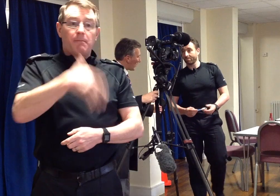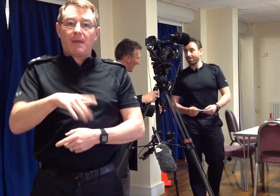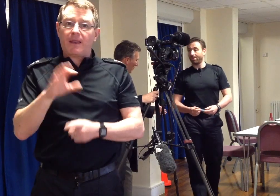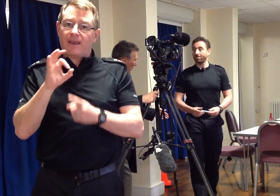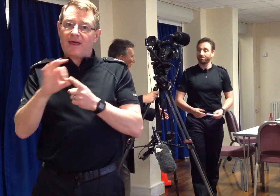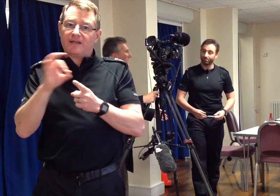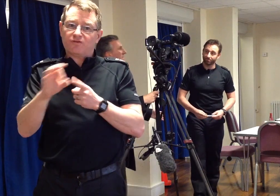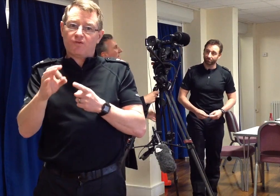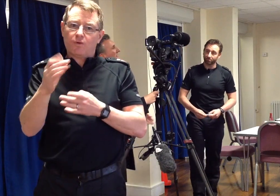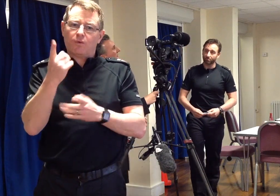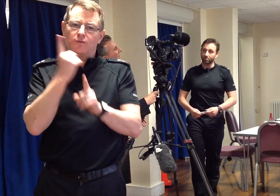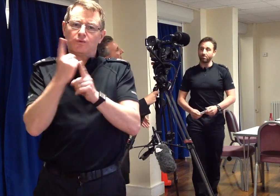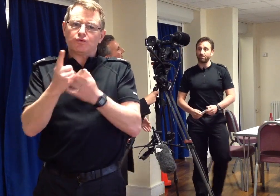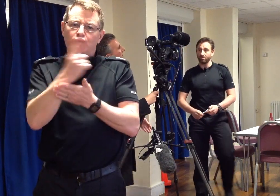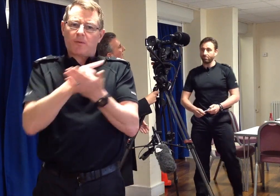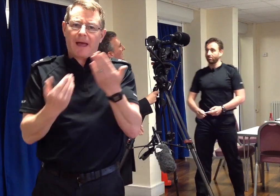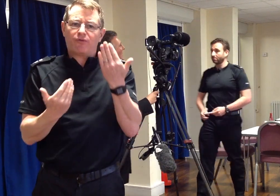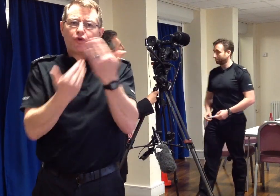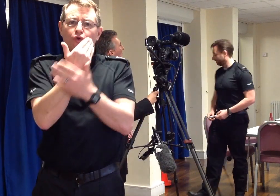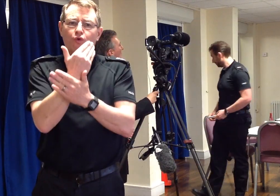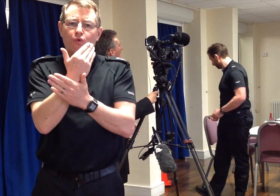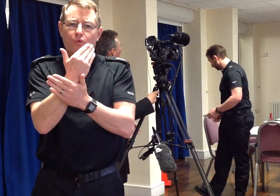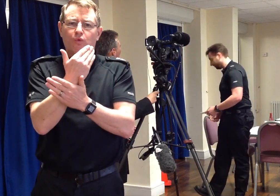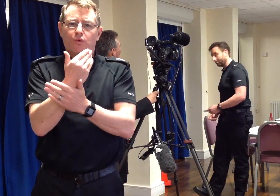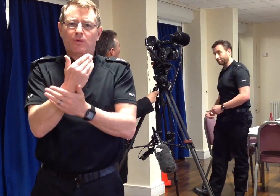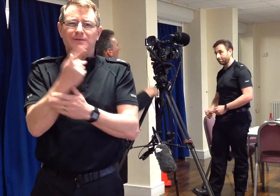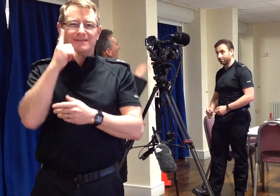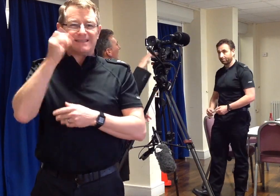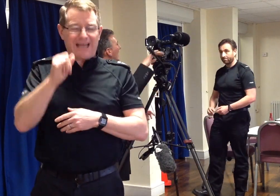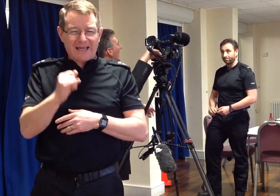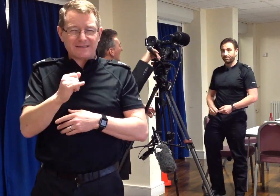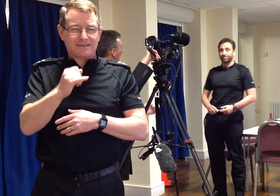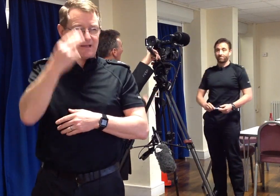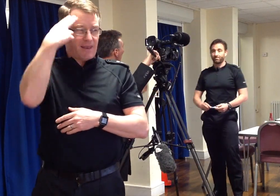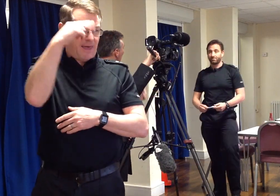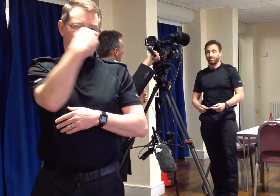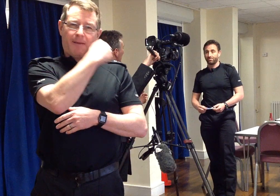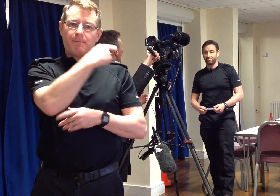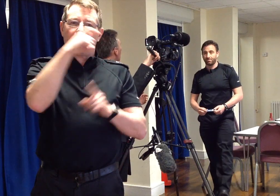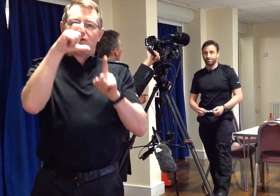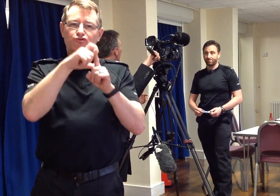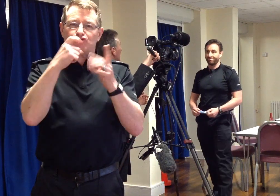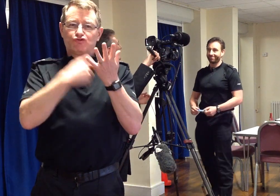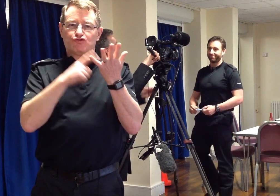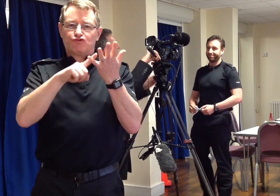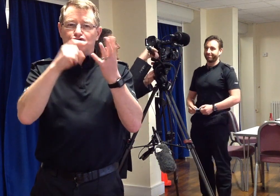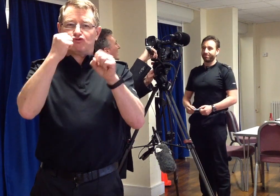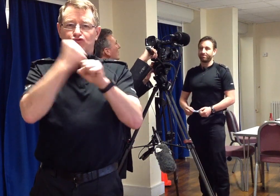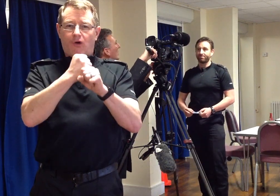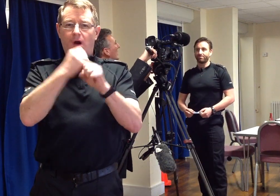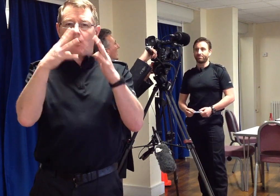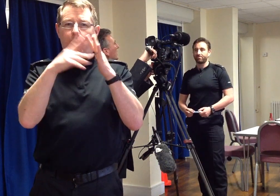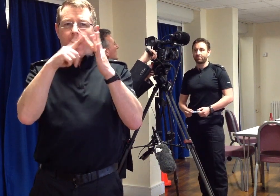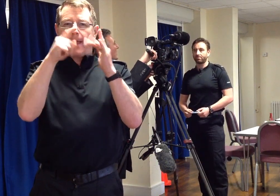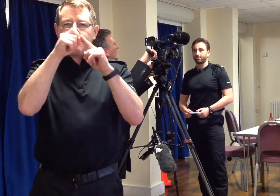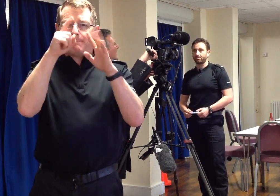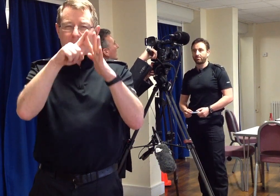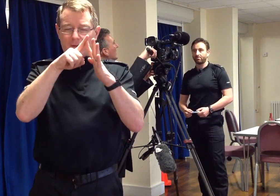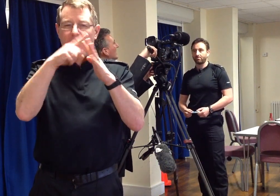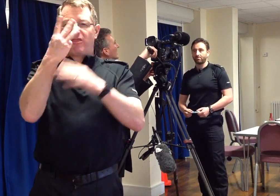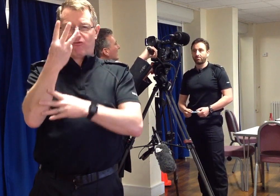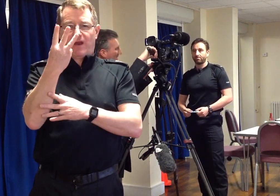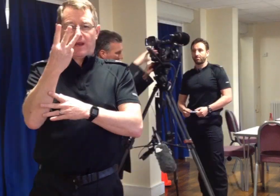being interviewed about the new test called the DrugWipe 3S